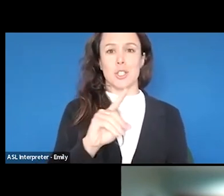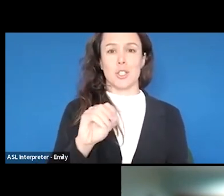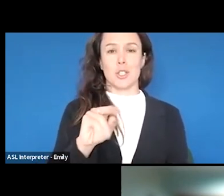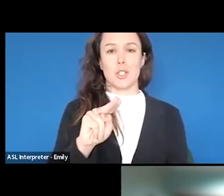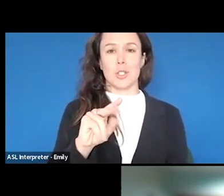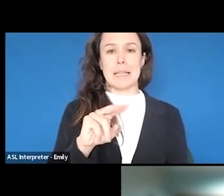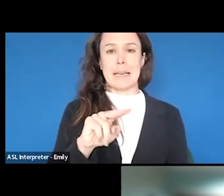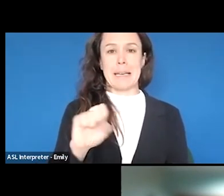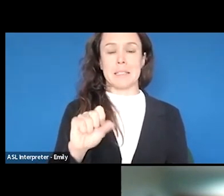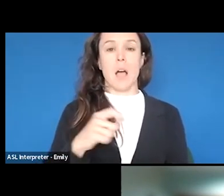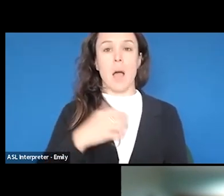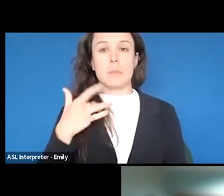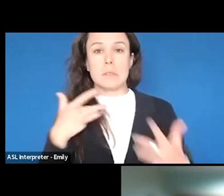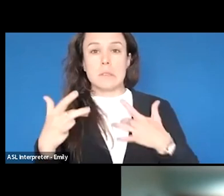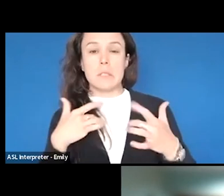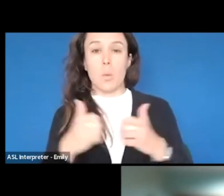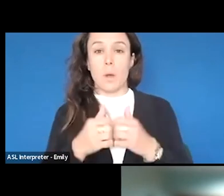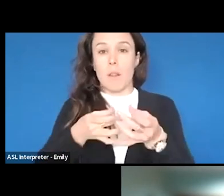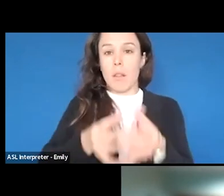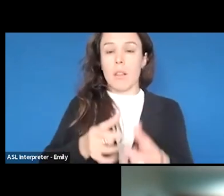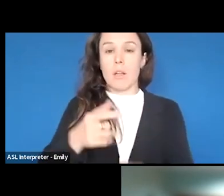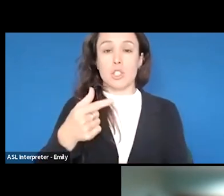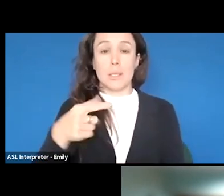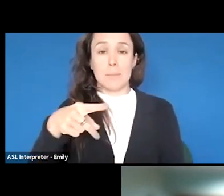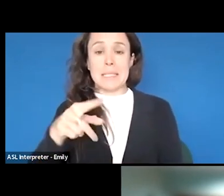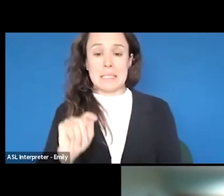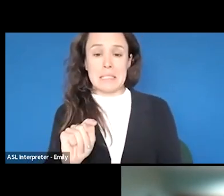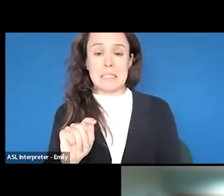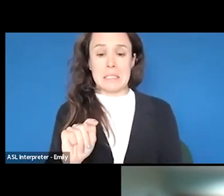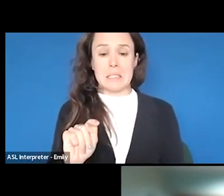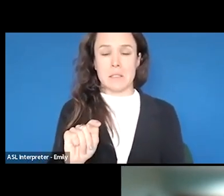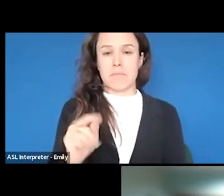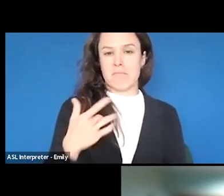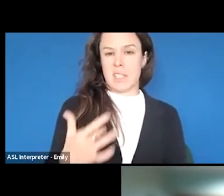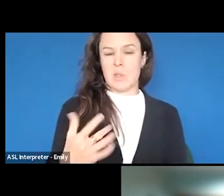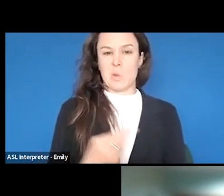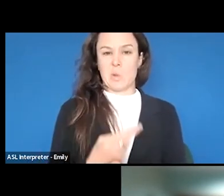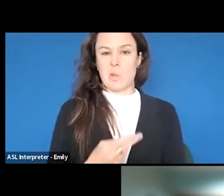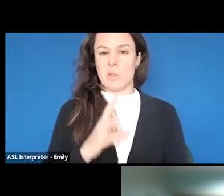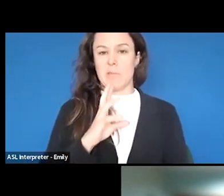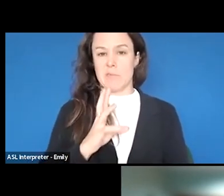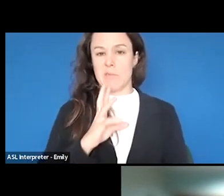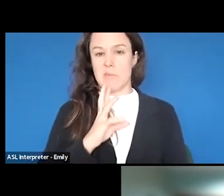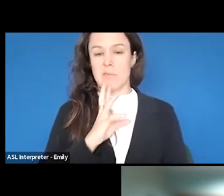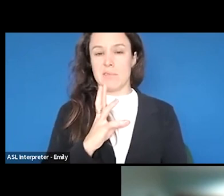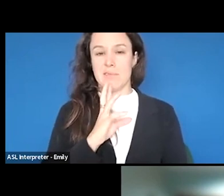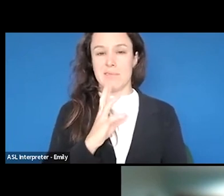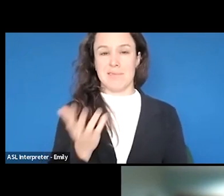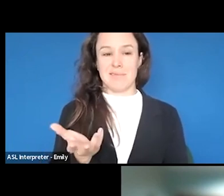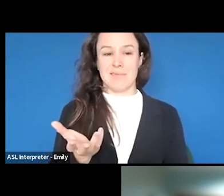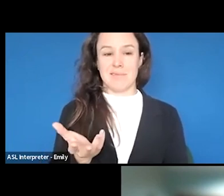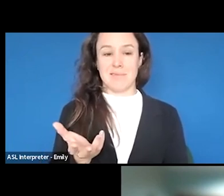fluidity with which GPTs tend to speak. Sometimes -- somebody said they are very